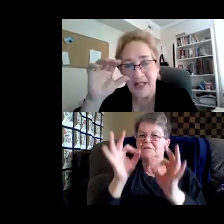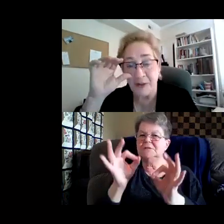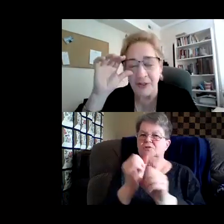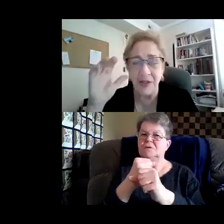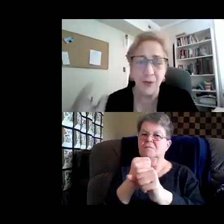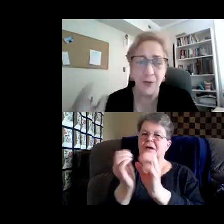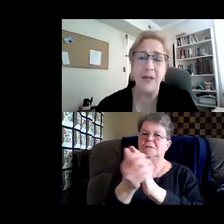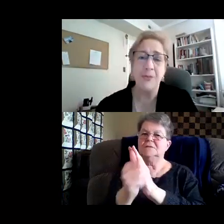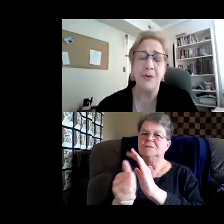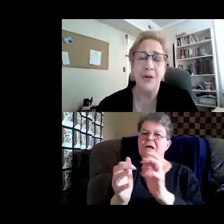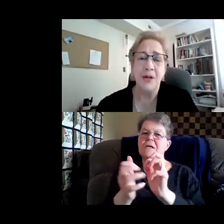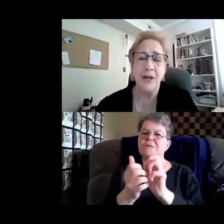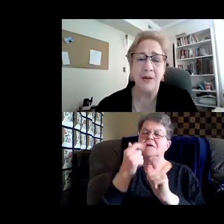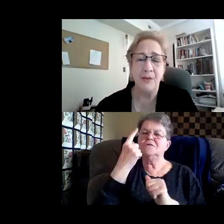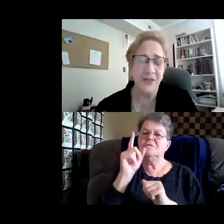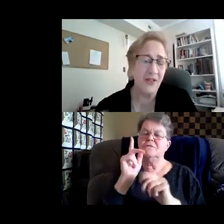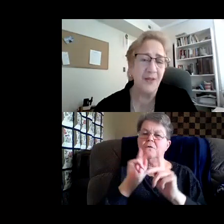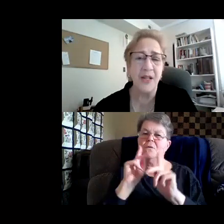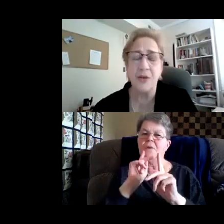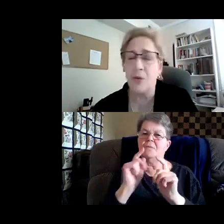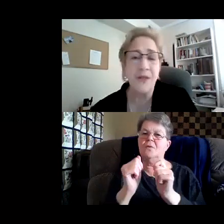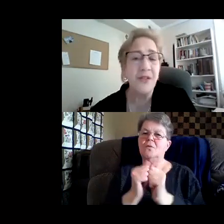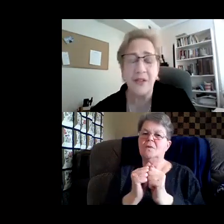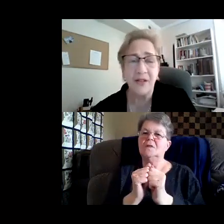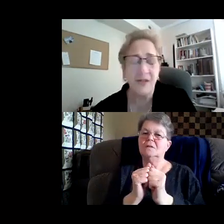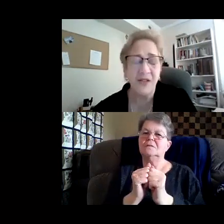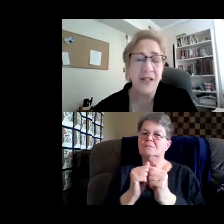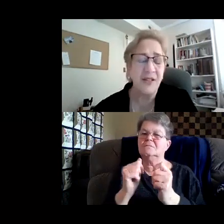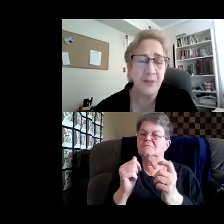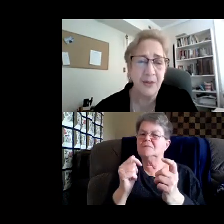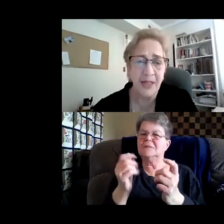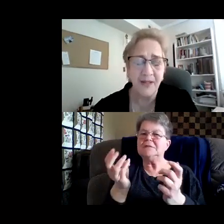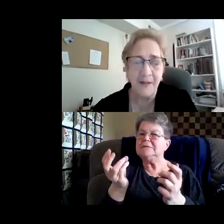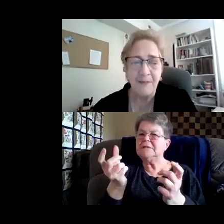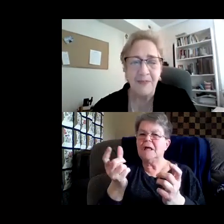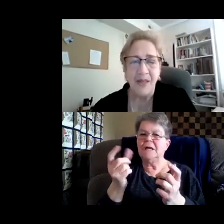especially for people with significant or even slight disabilities.